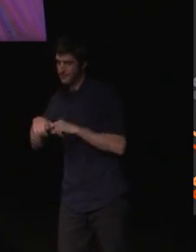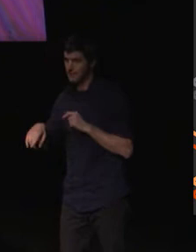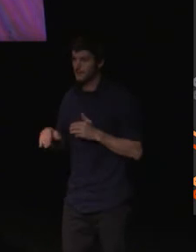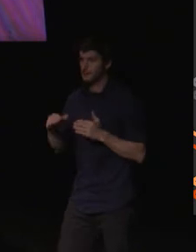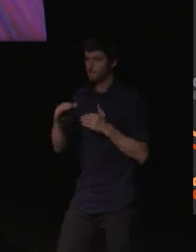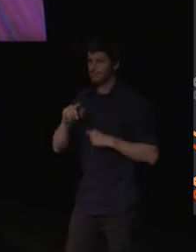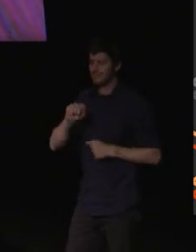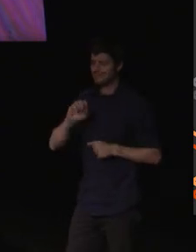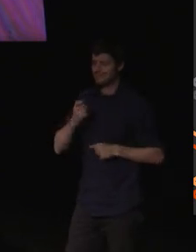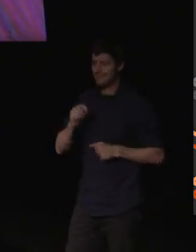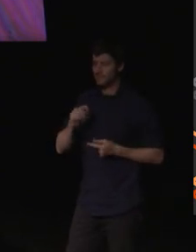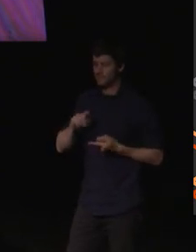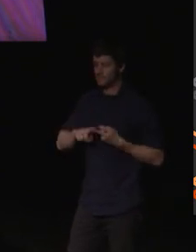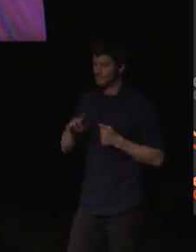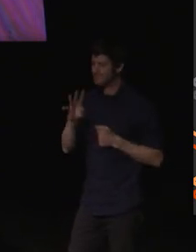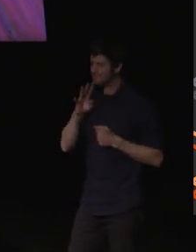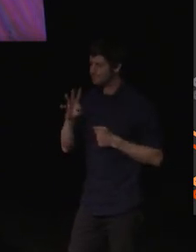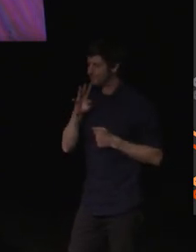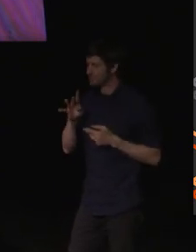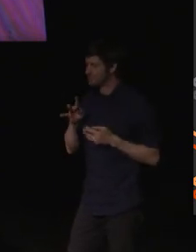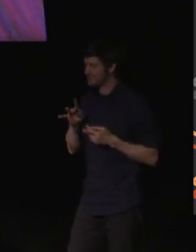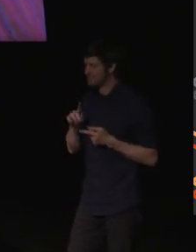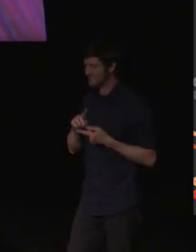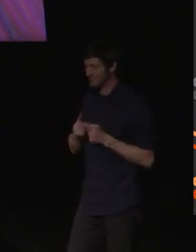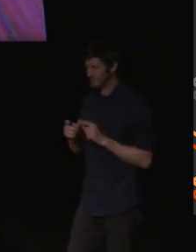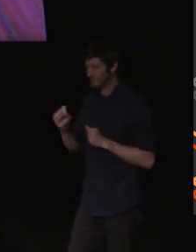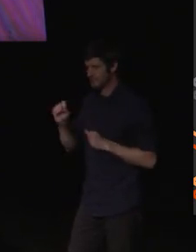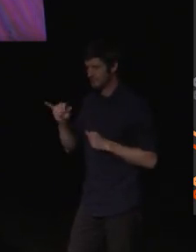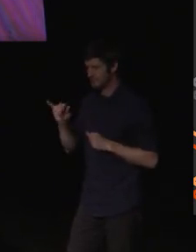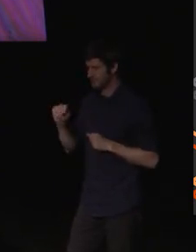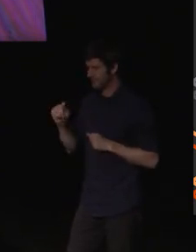There's roughly 75 languages and locales that cover...